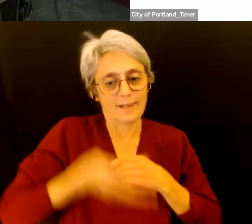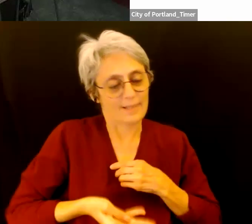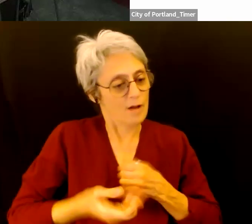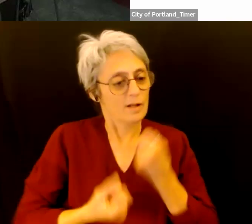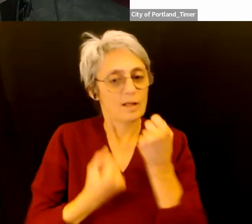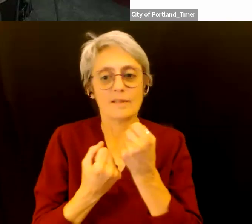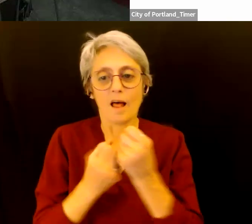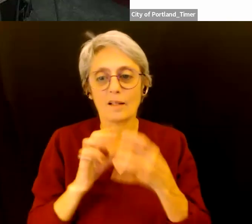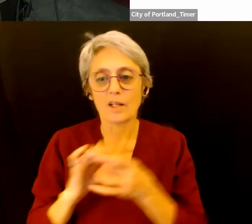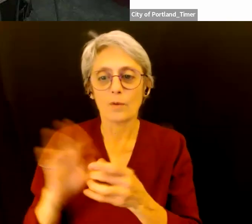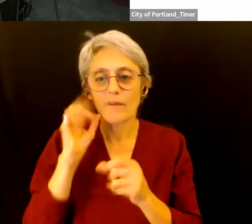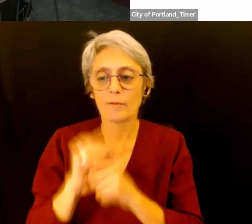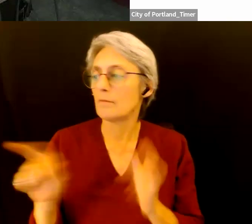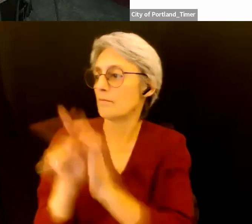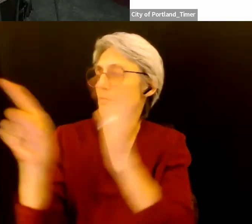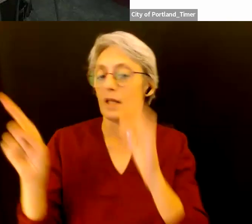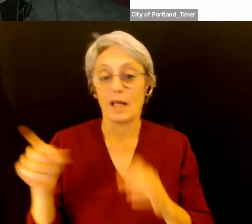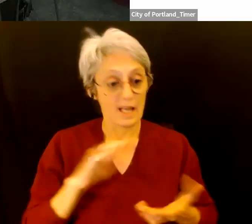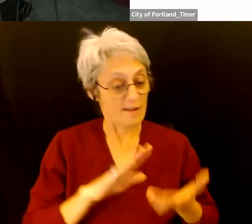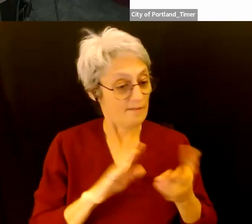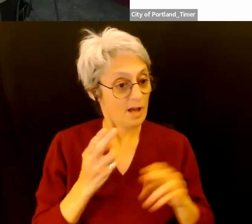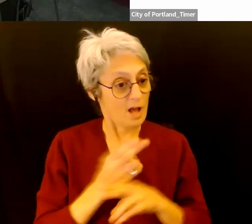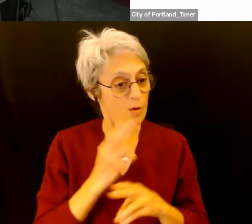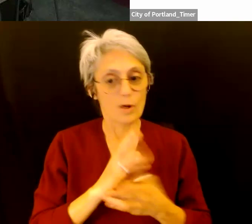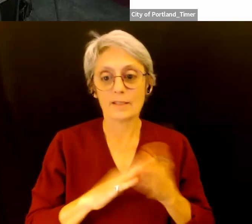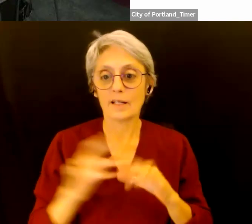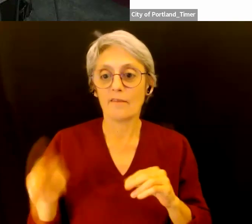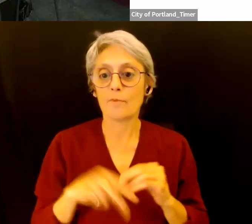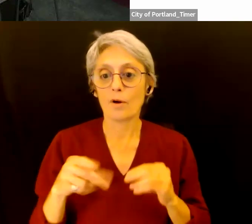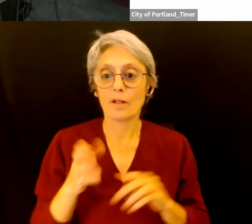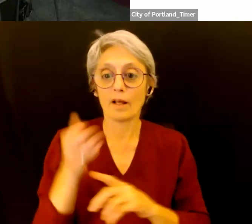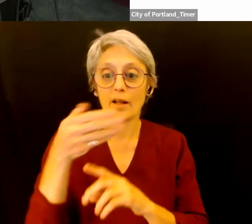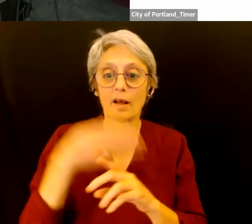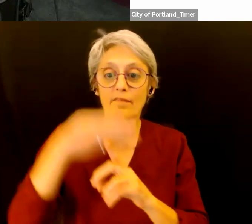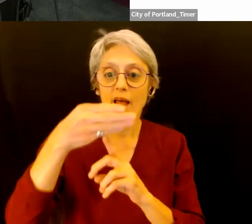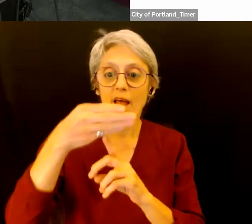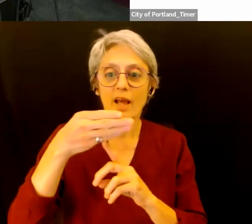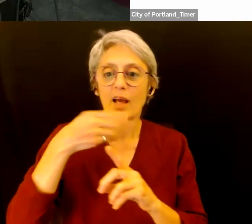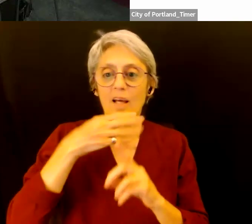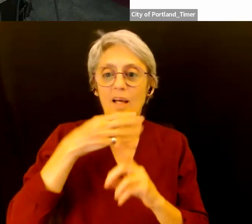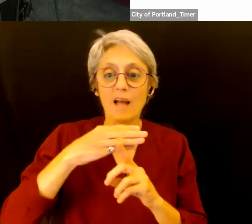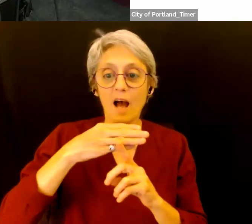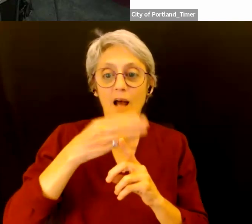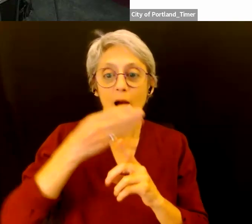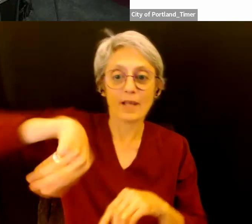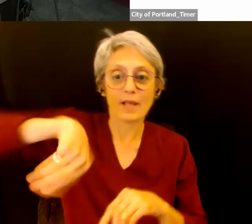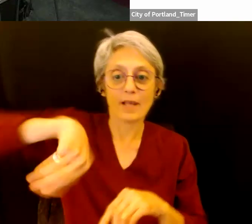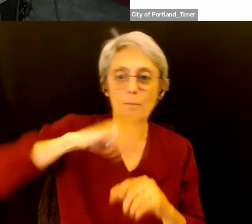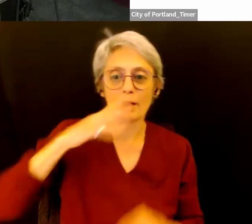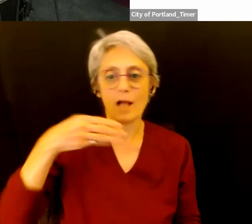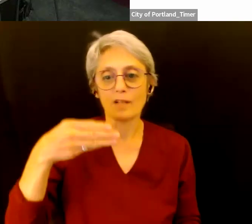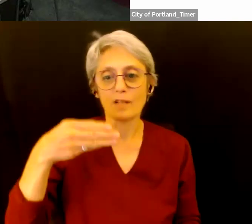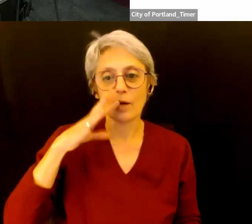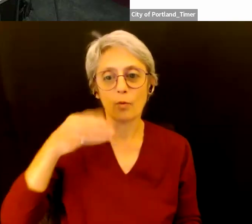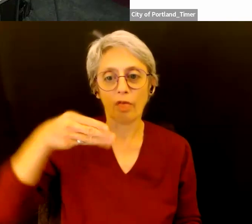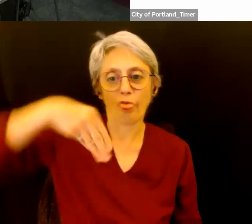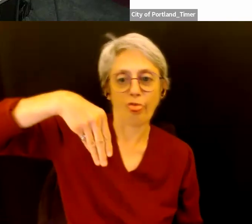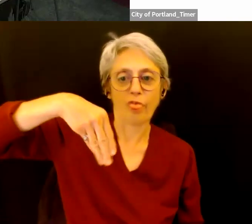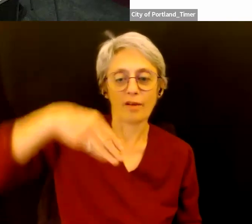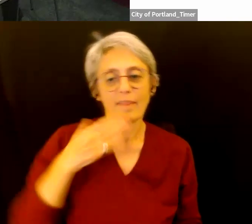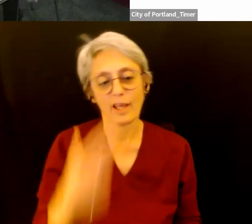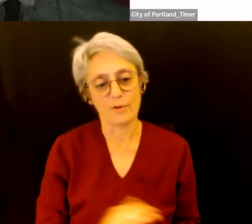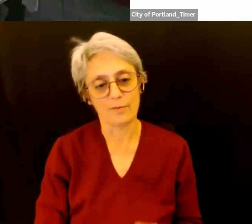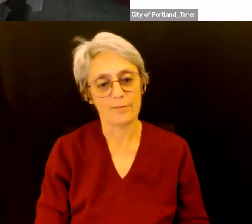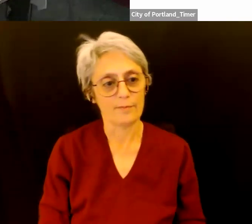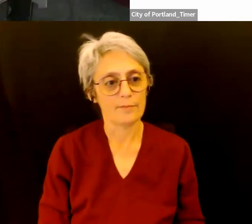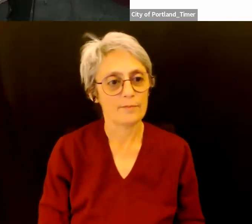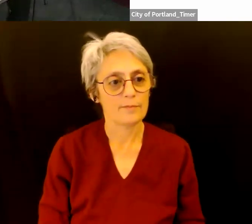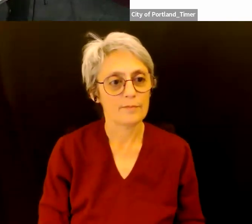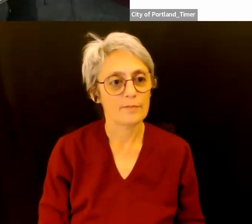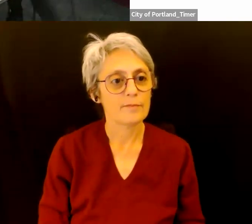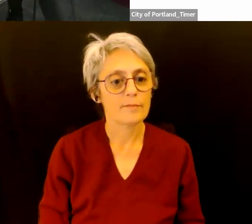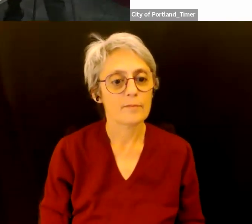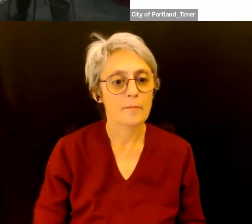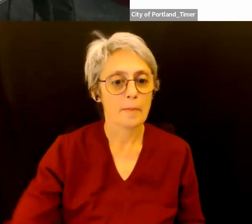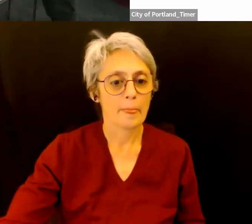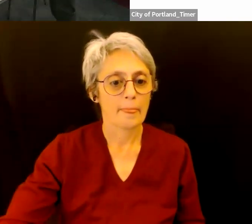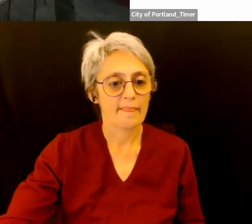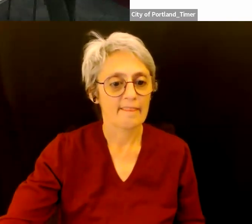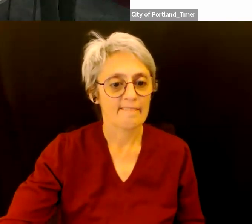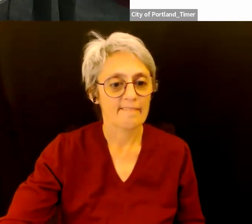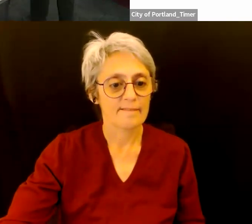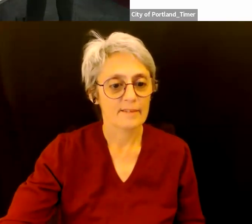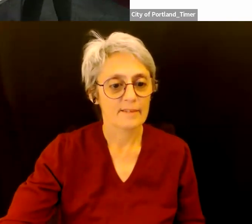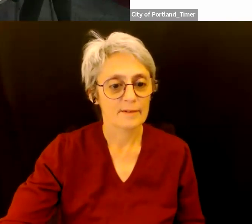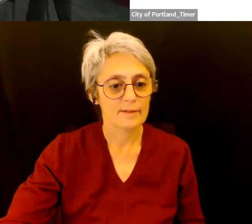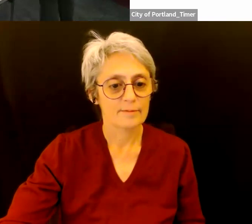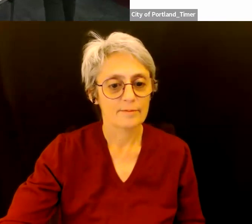If I were wearing a City of Portland flag, it would not be upside down, but it wouldn't be straight. So thank you.